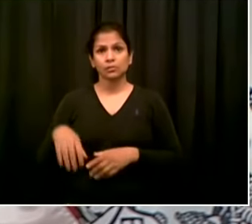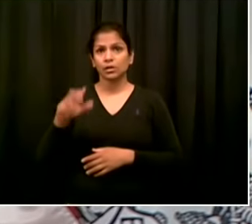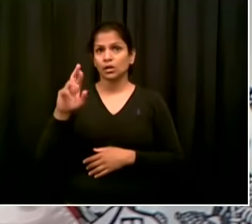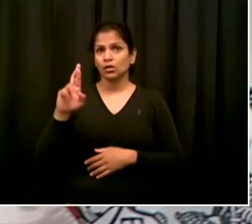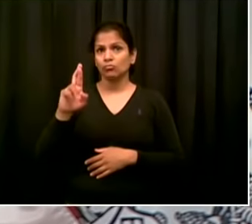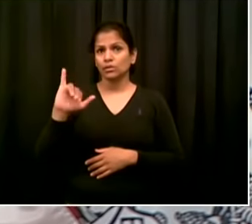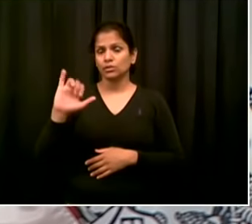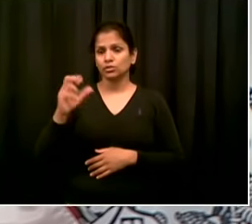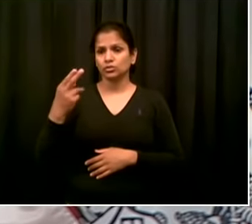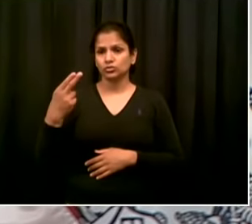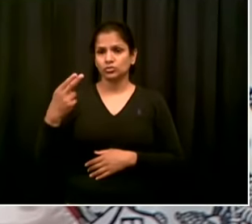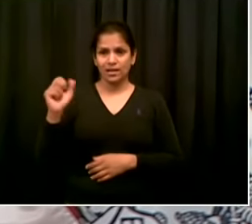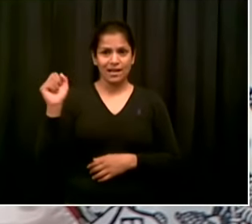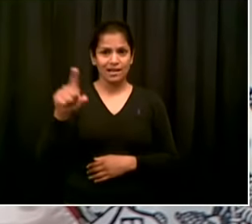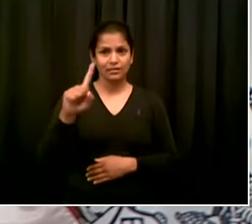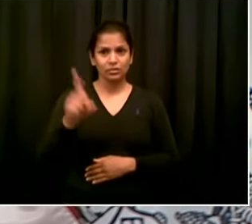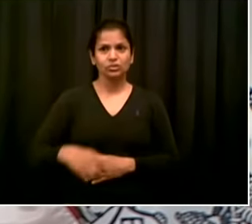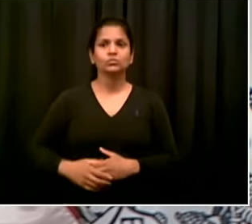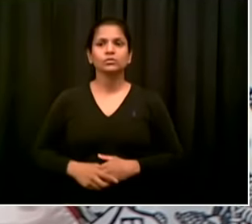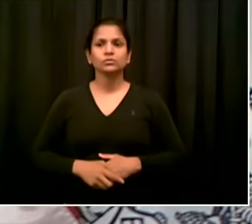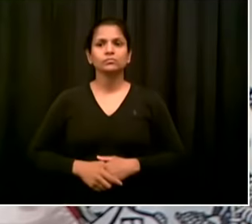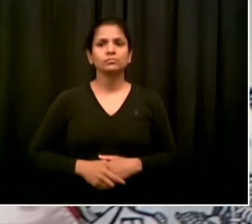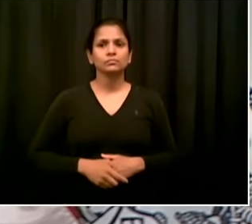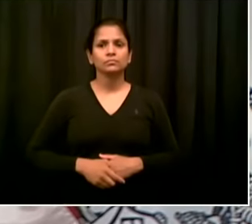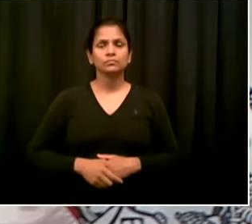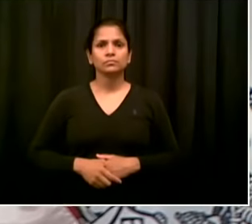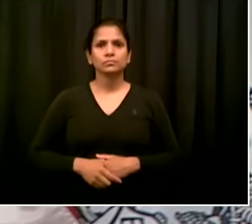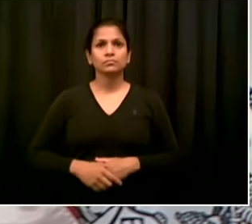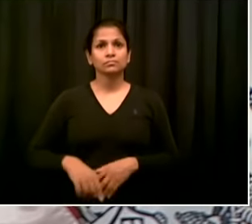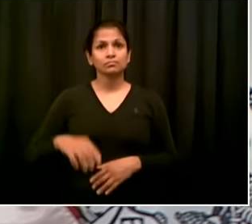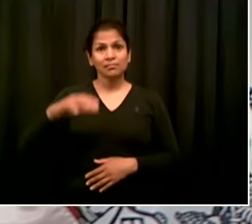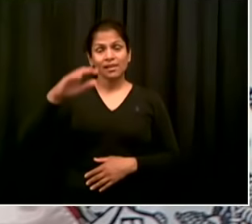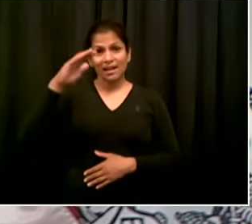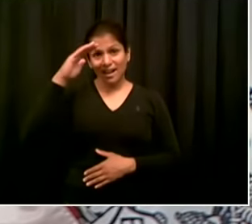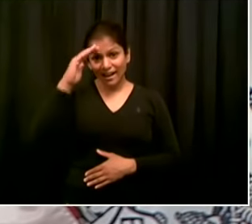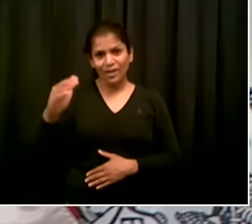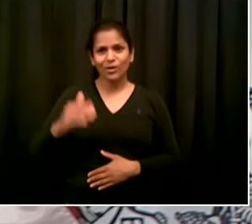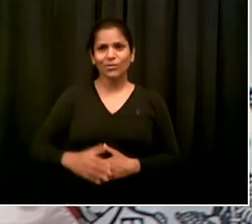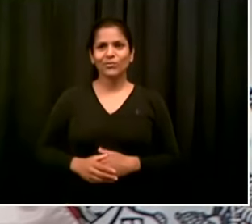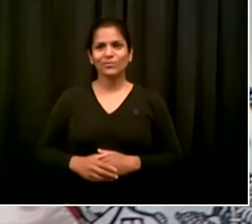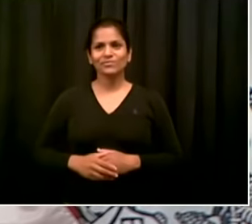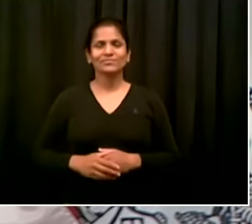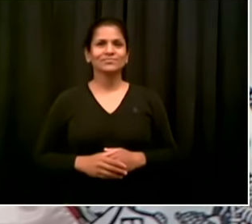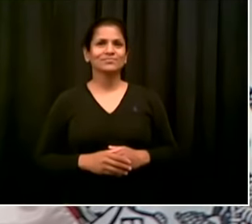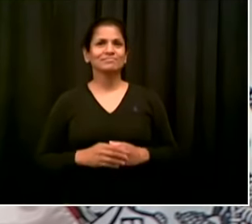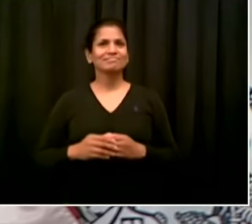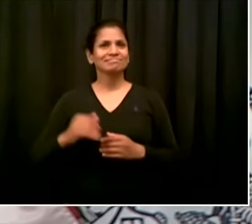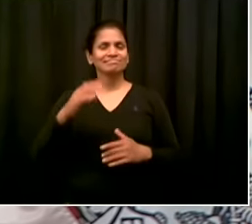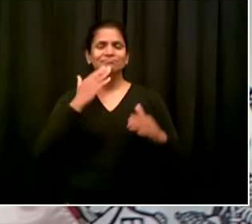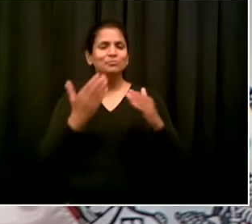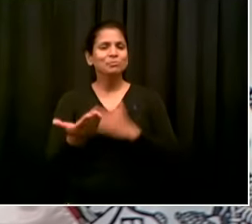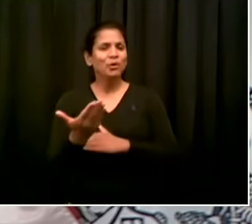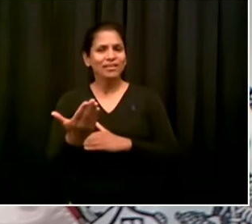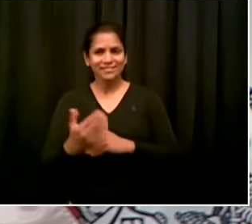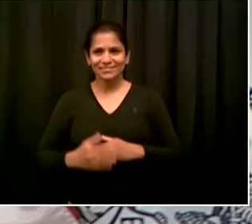OF DIALOGUE BACK AND 4TH TO HELP MAKE URSE THAT